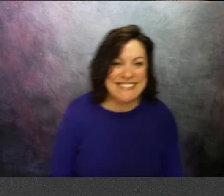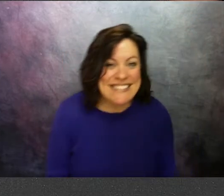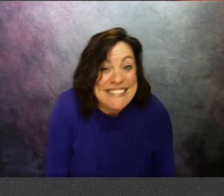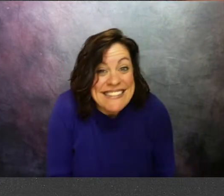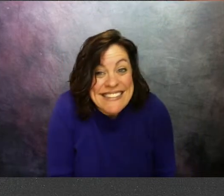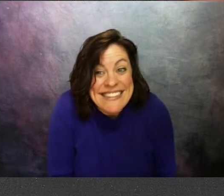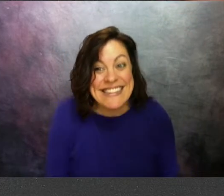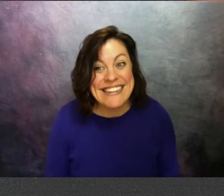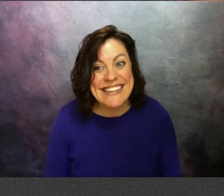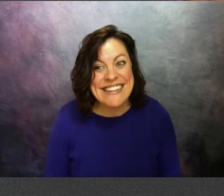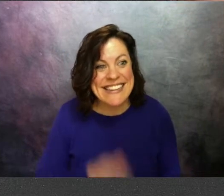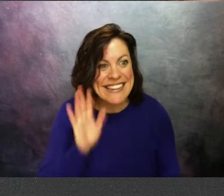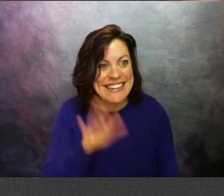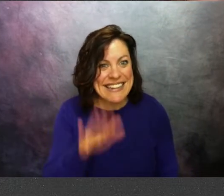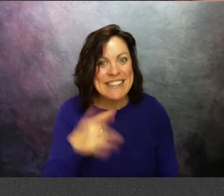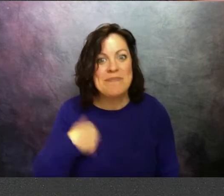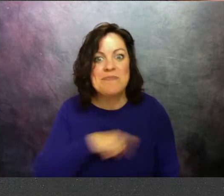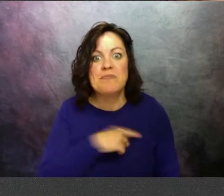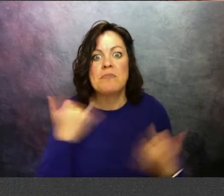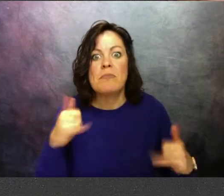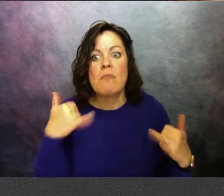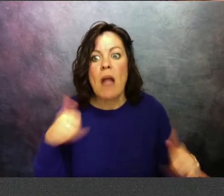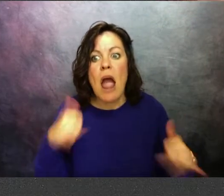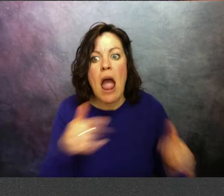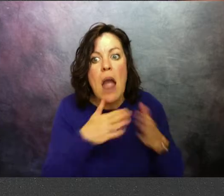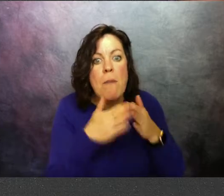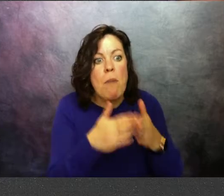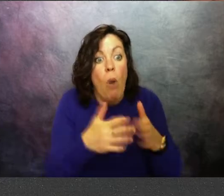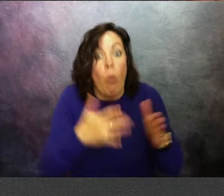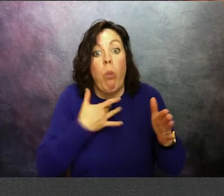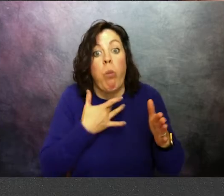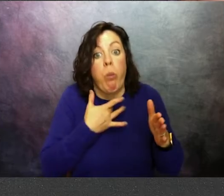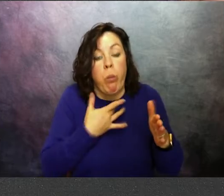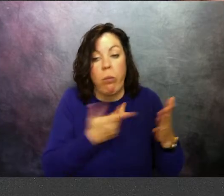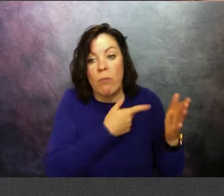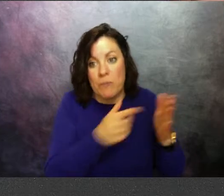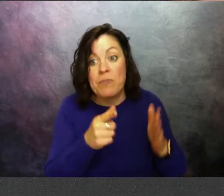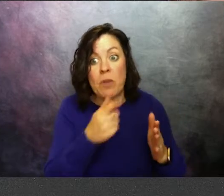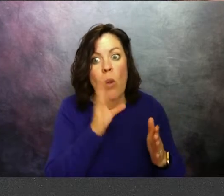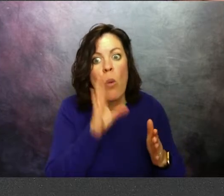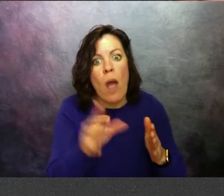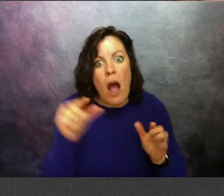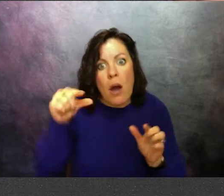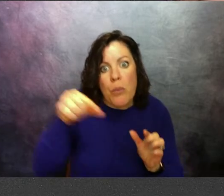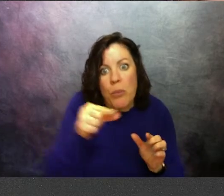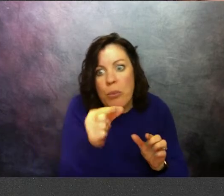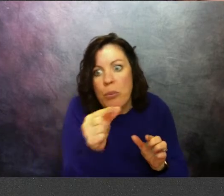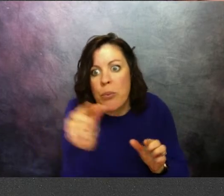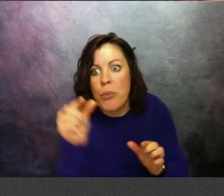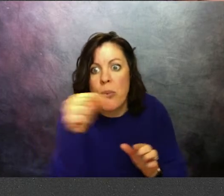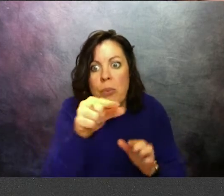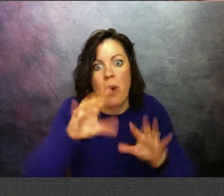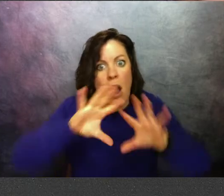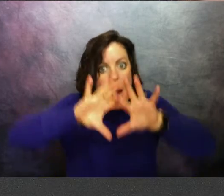We're going to take a pretend boat trip on our globe